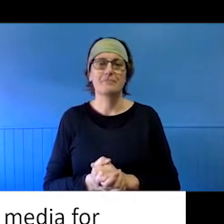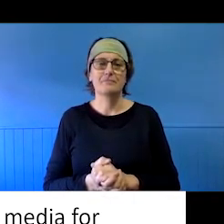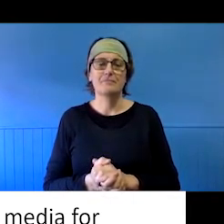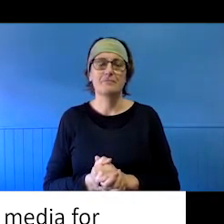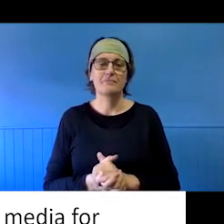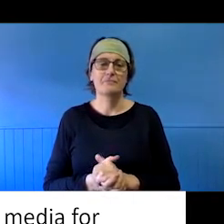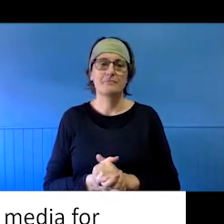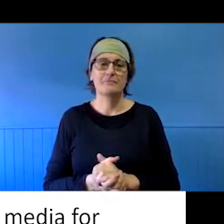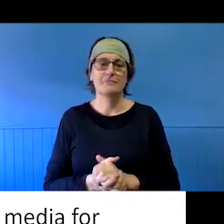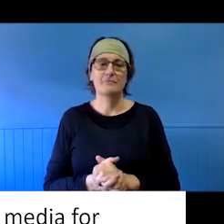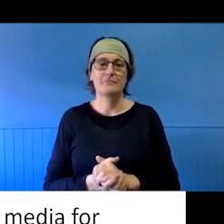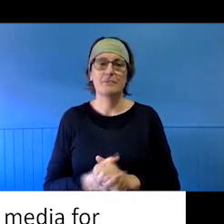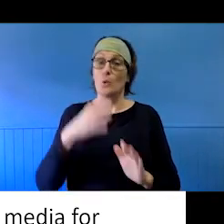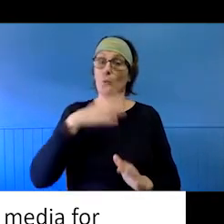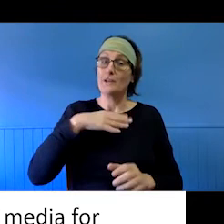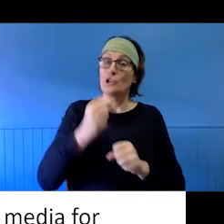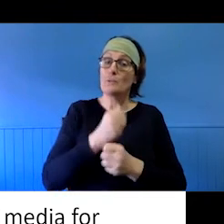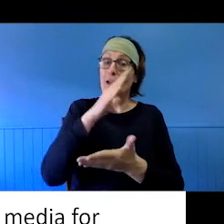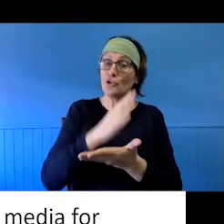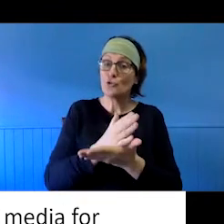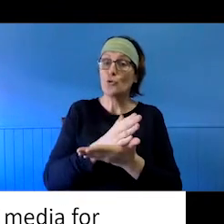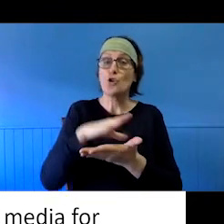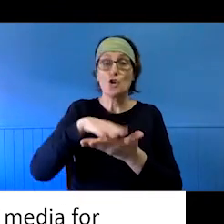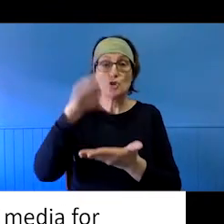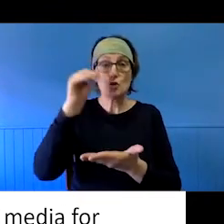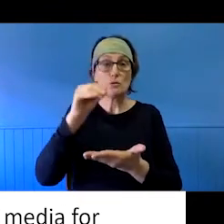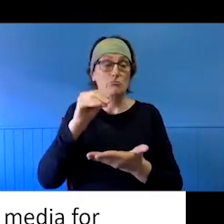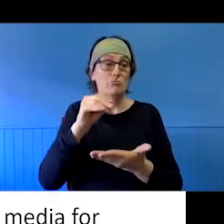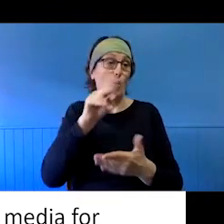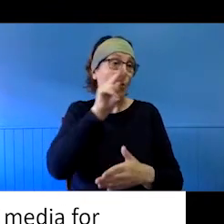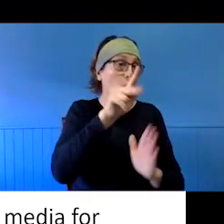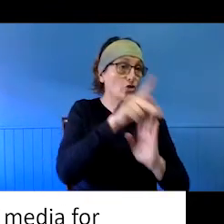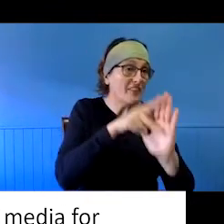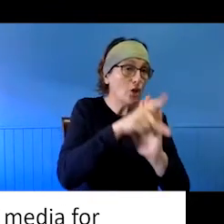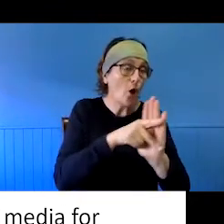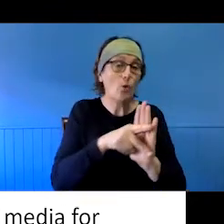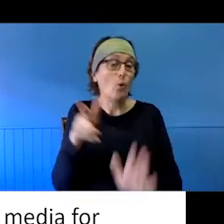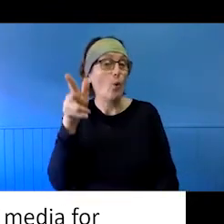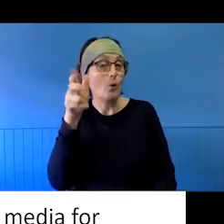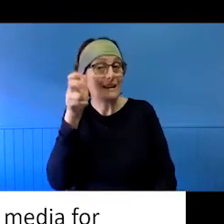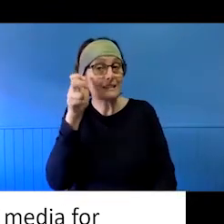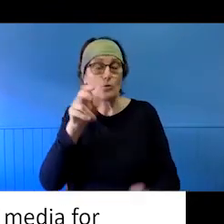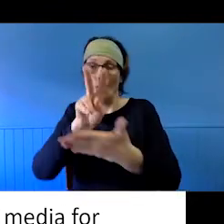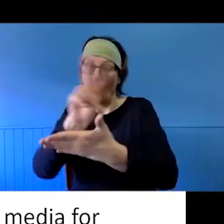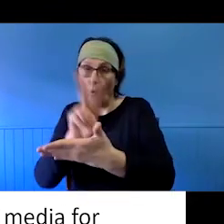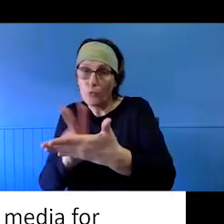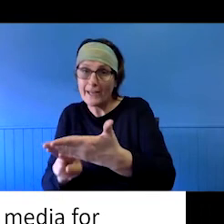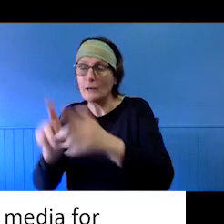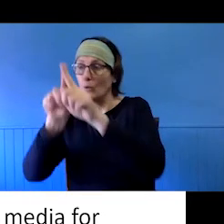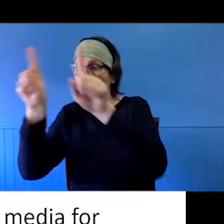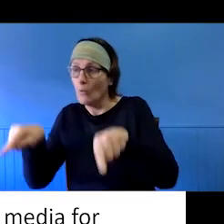graphics, text, video and audio available for them to learn from.